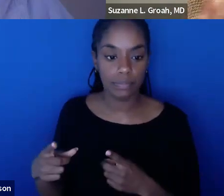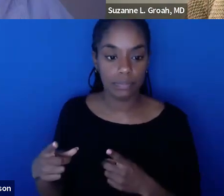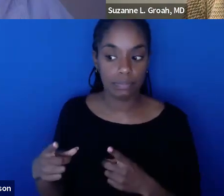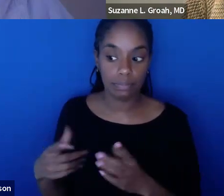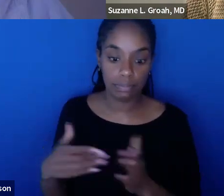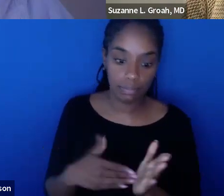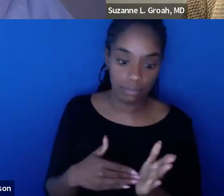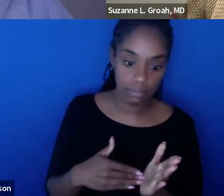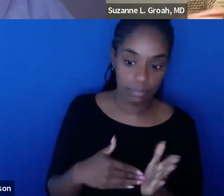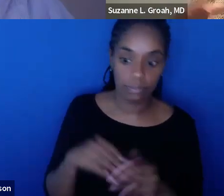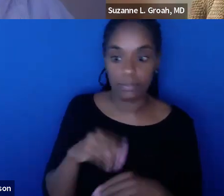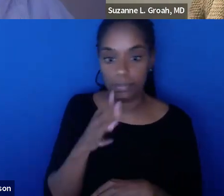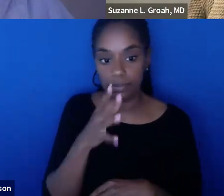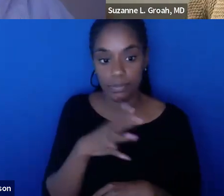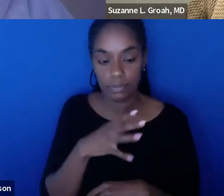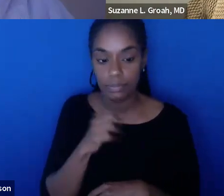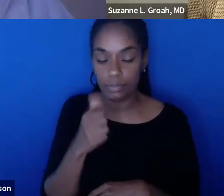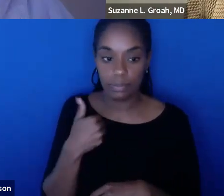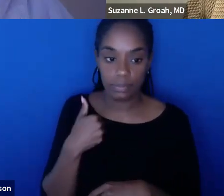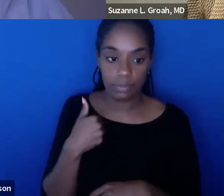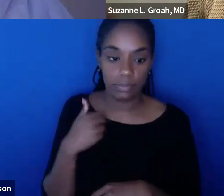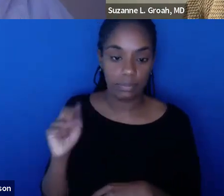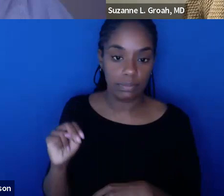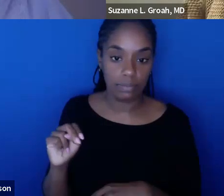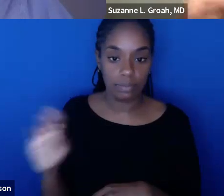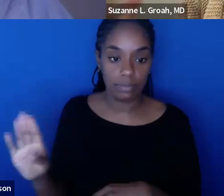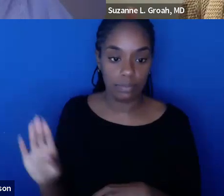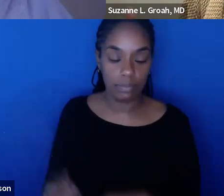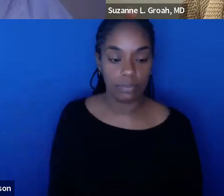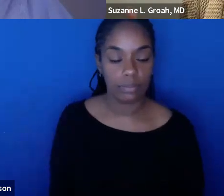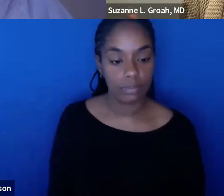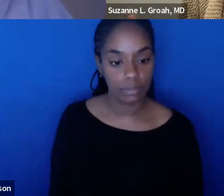in women without neurogenic lower urinary dysfunction who had overactive